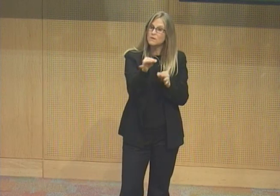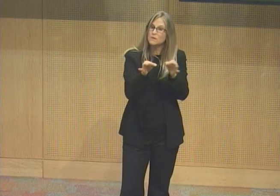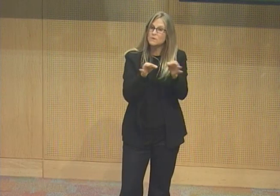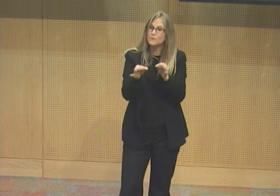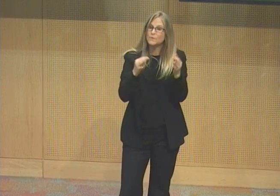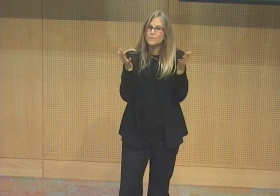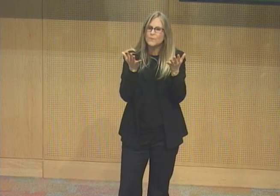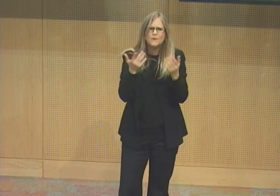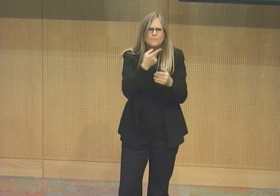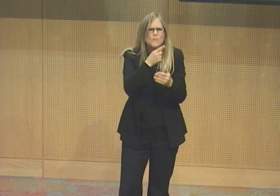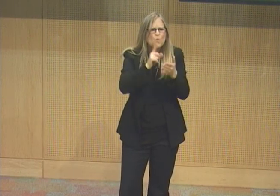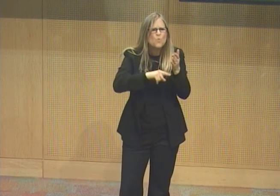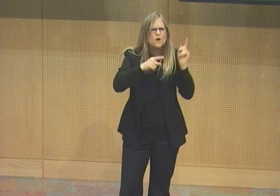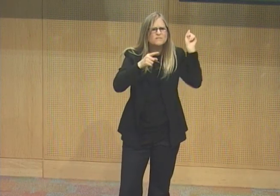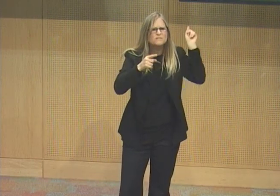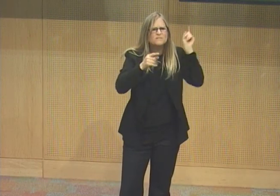With this example...